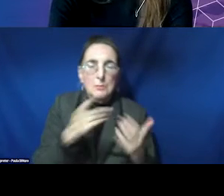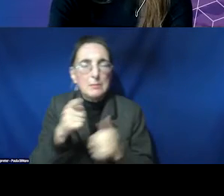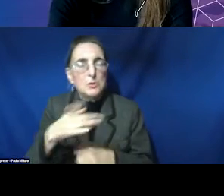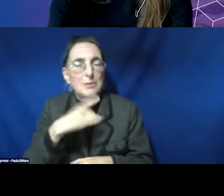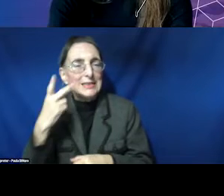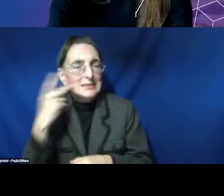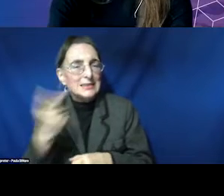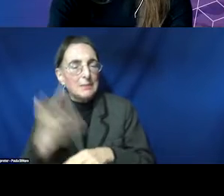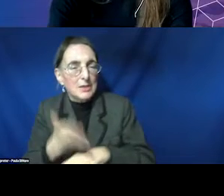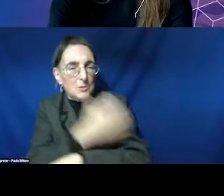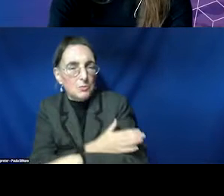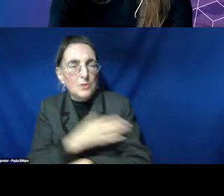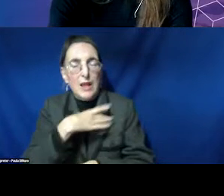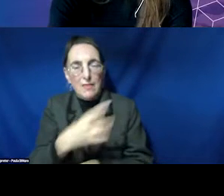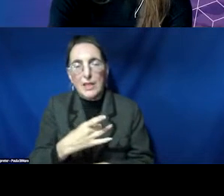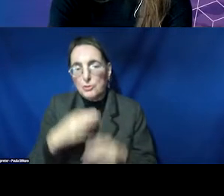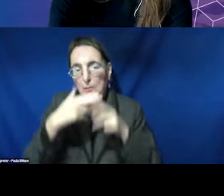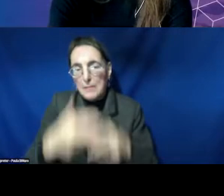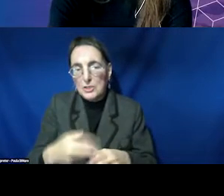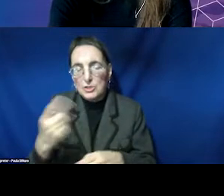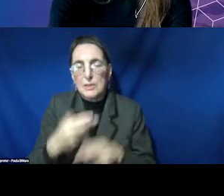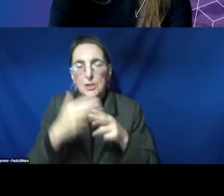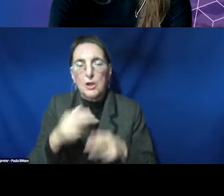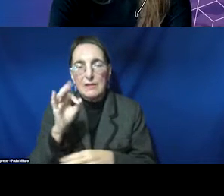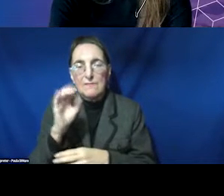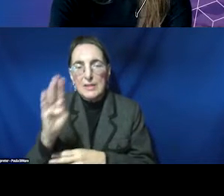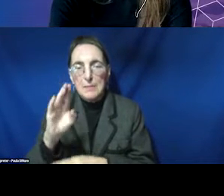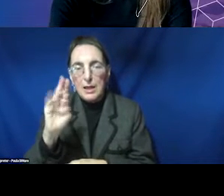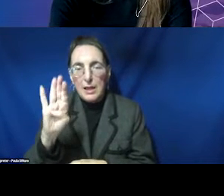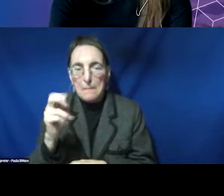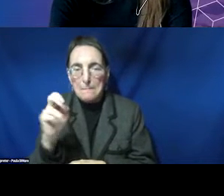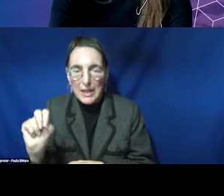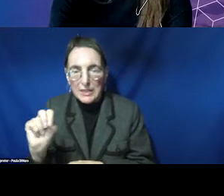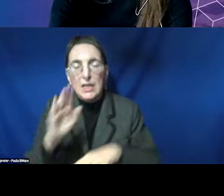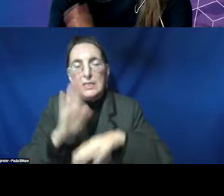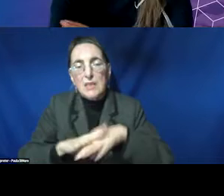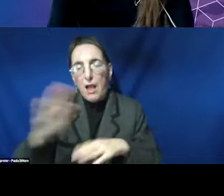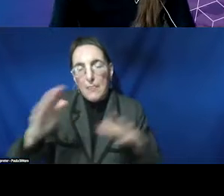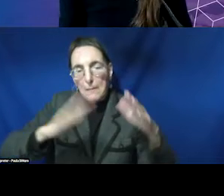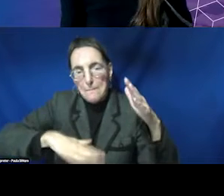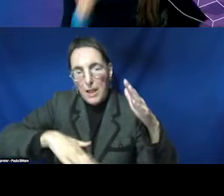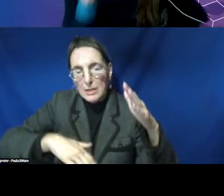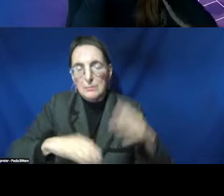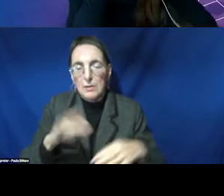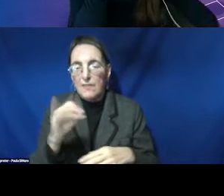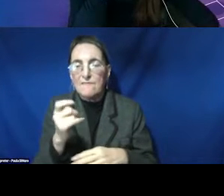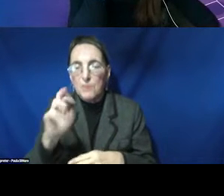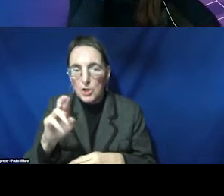I would like to point out there's something called a Feedback button. It's on the bottom of the -- it's at the footer on Research.gov on every page.